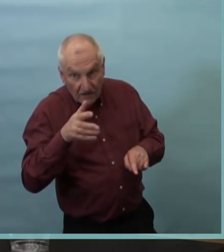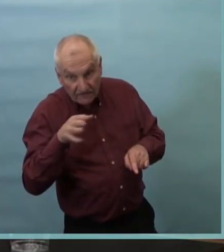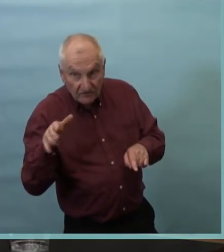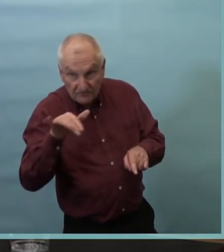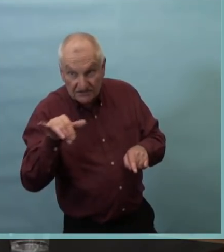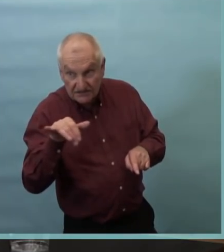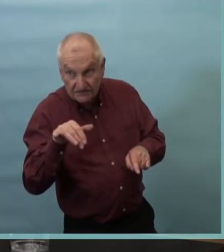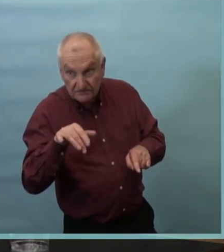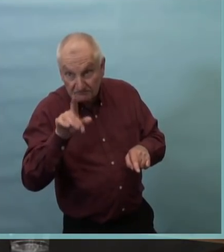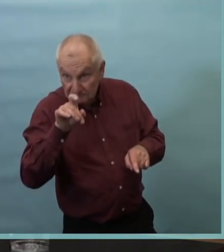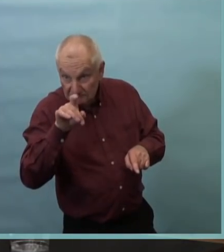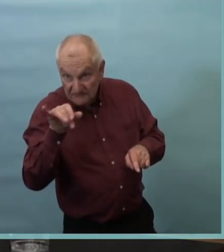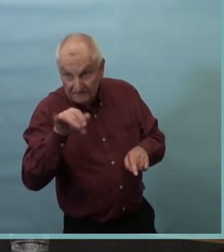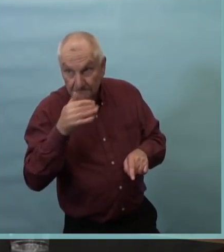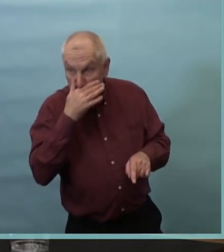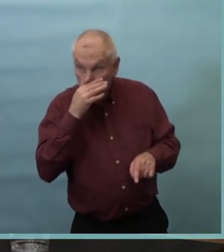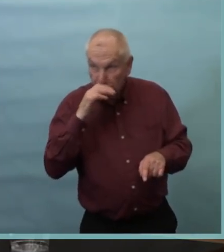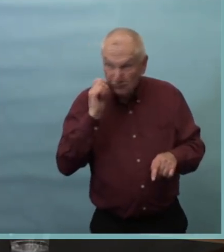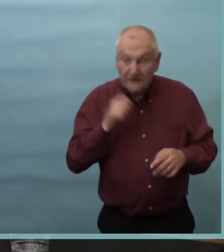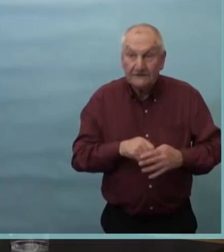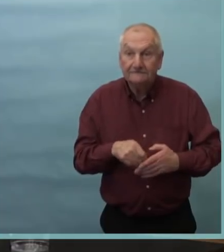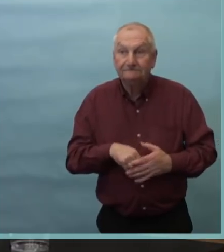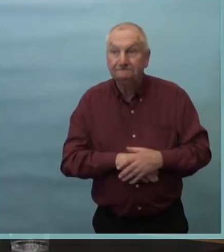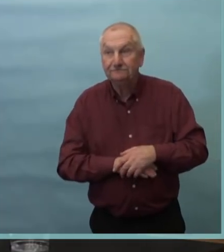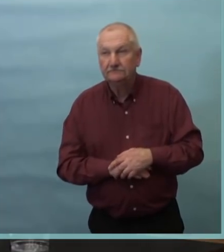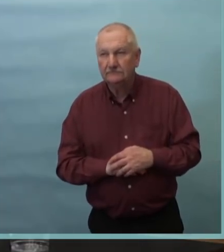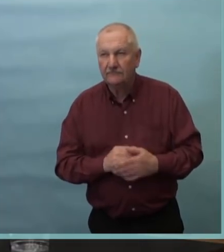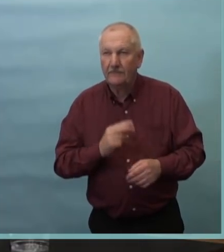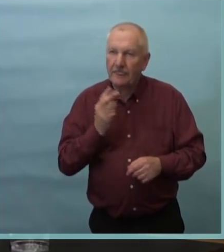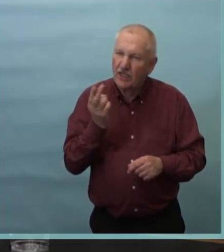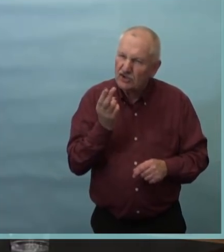to be this you know this week sometime so I want to just be able to comment